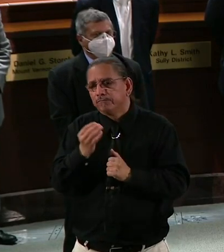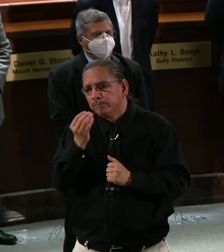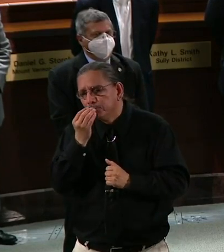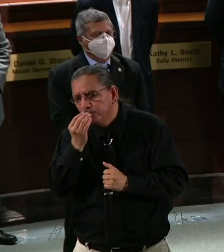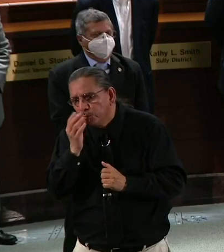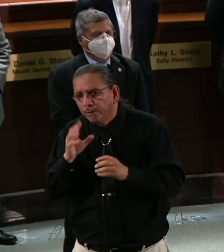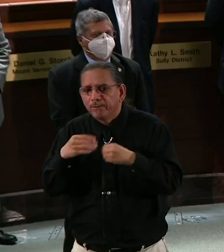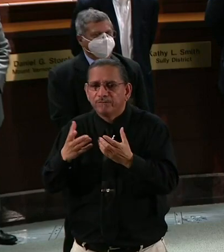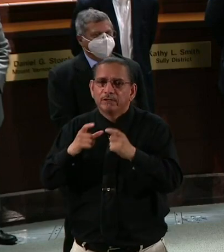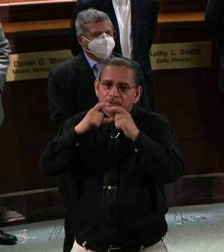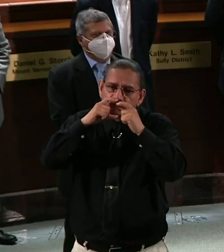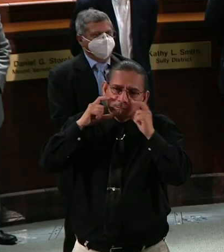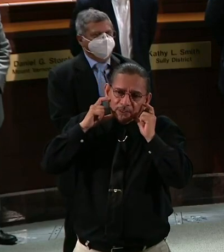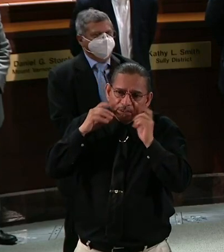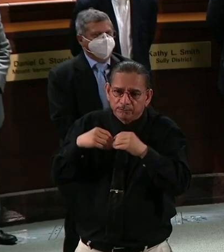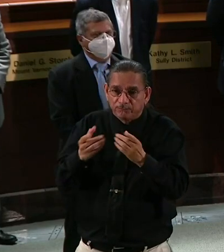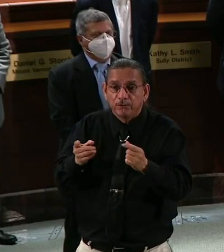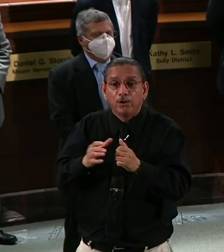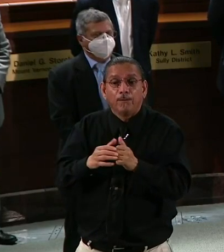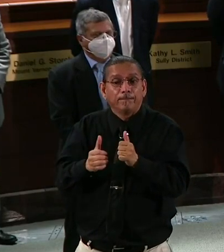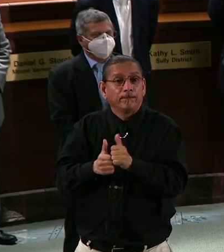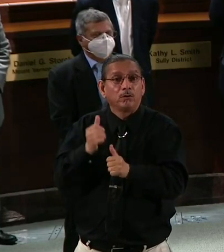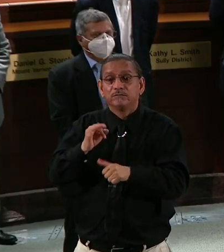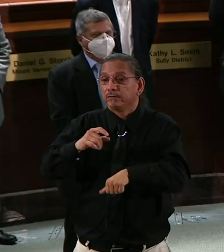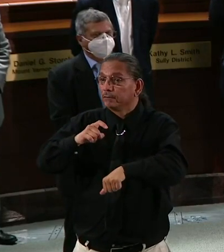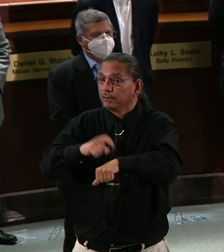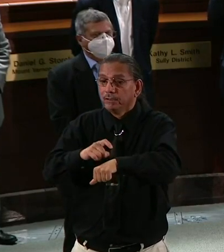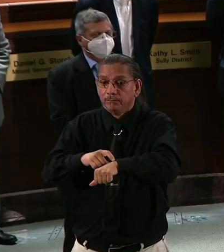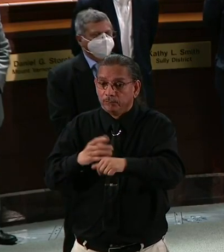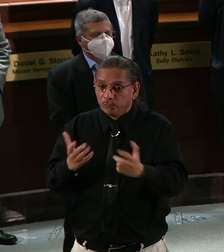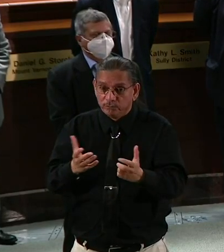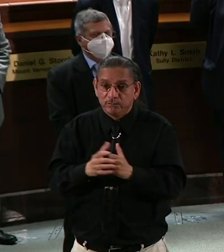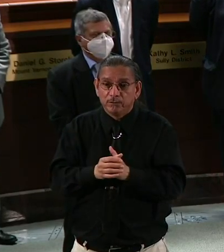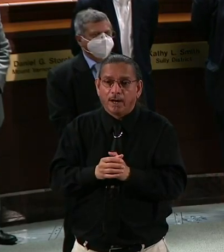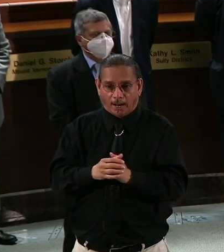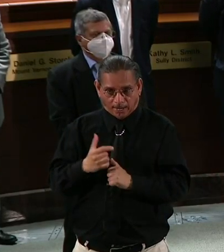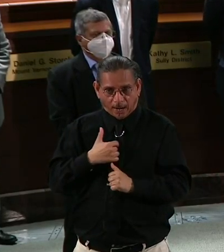DENTAL CHECK HE MY CUT US THIS.